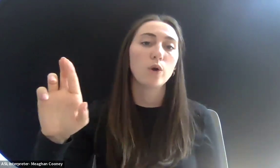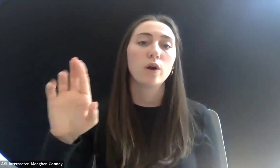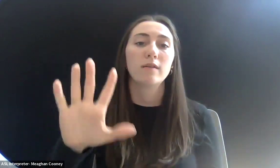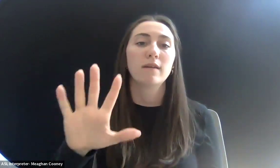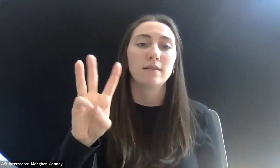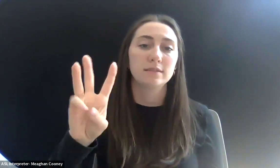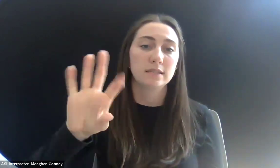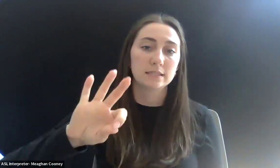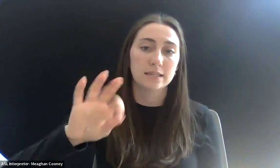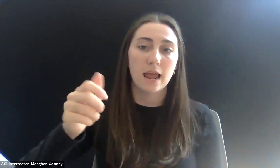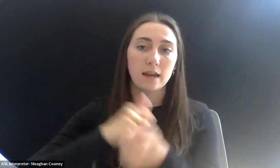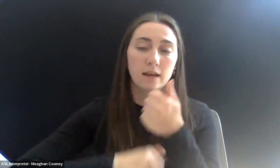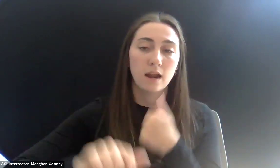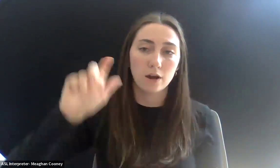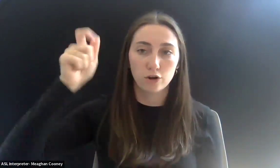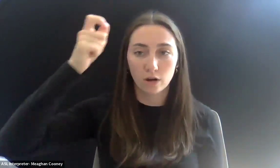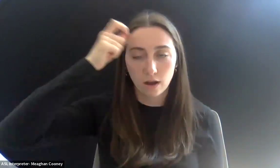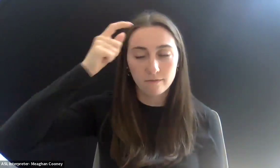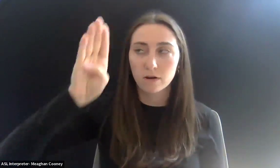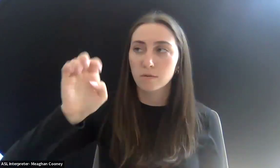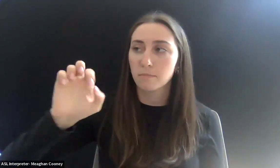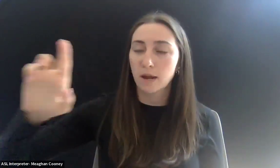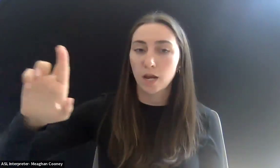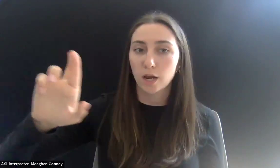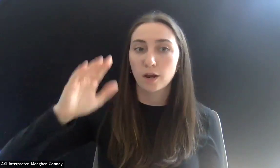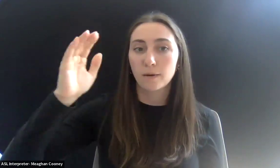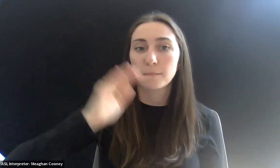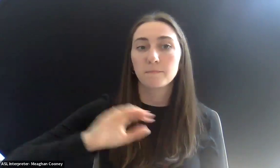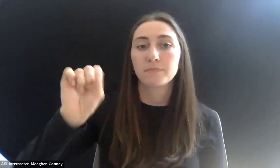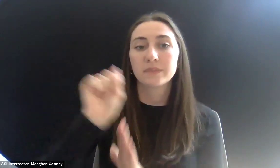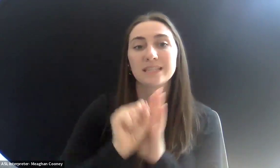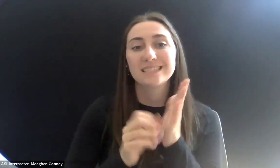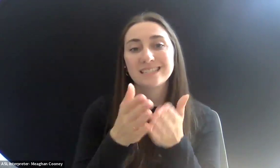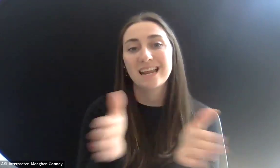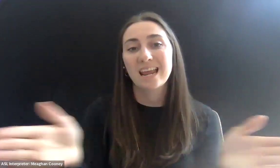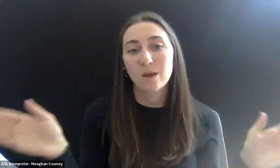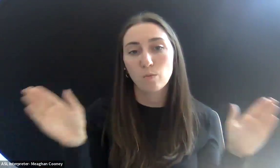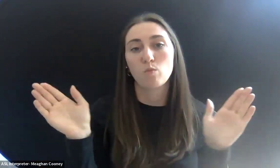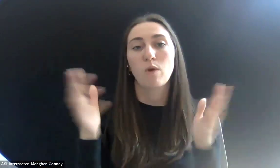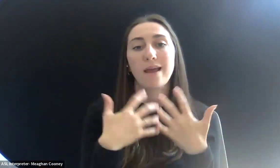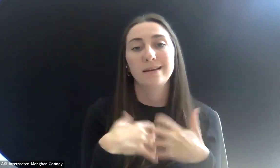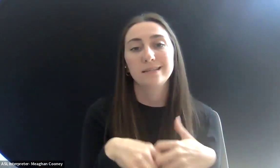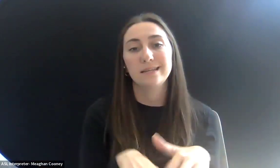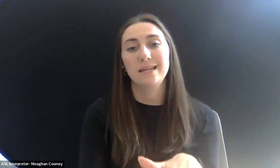Governor Baker, a statewide integrated plan for hazard mitigation and climate adaptation.